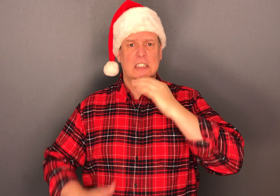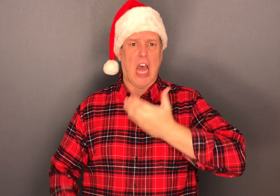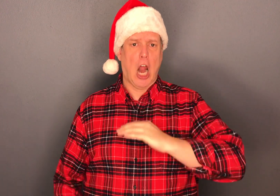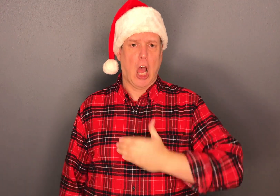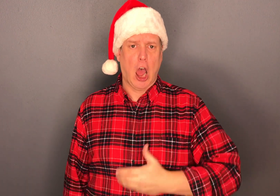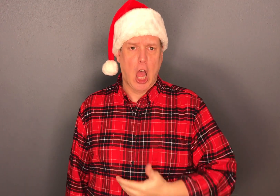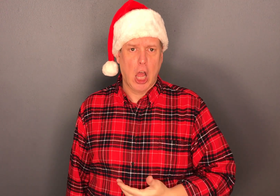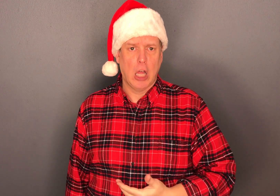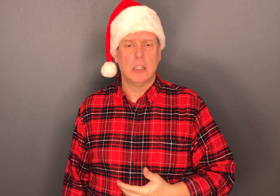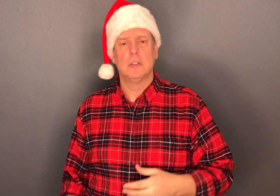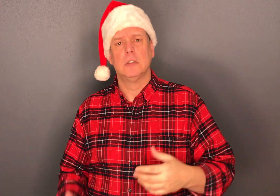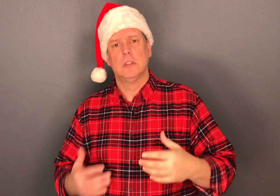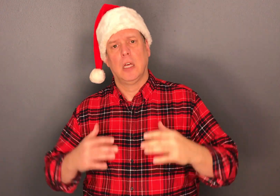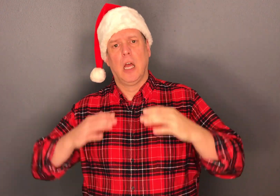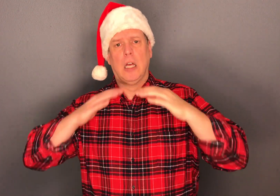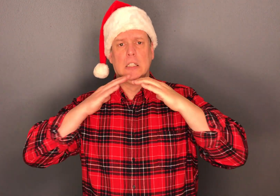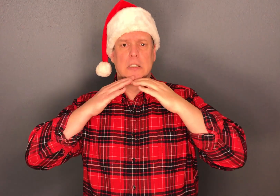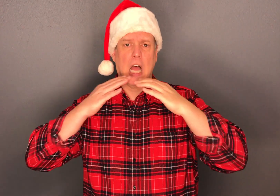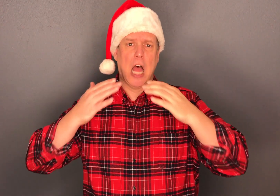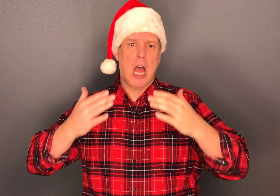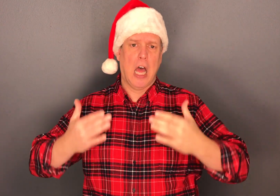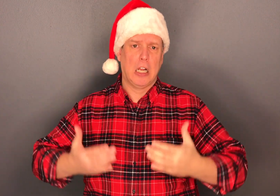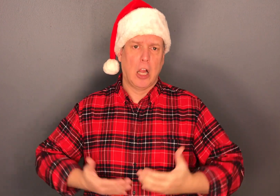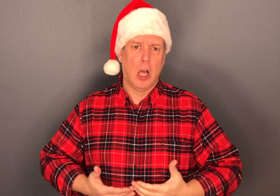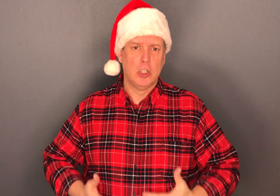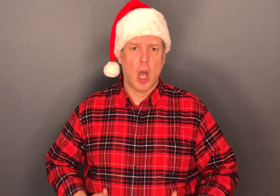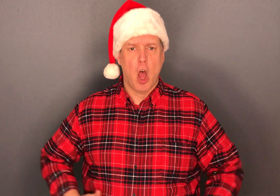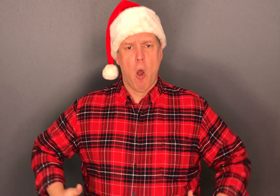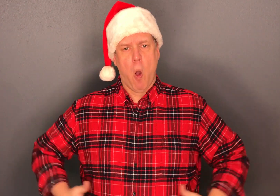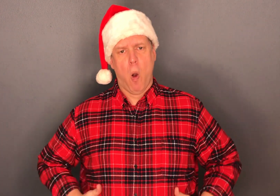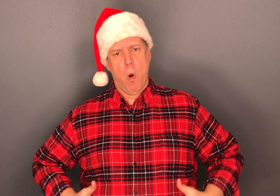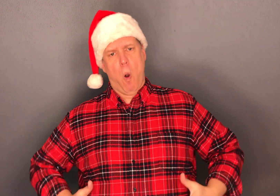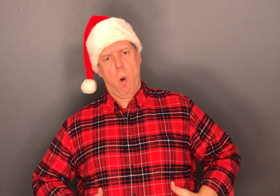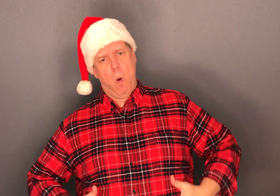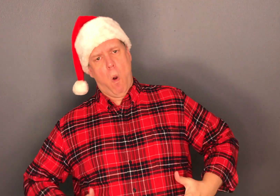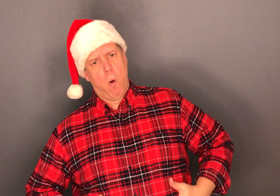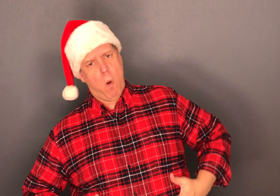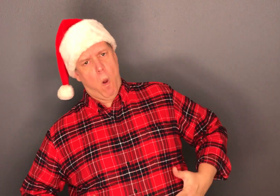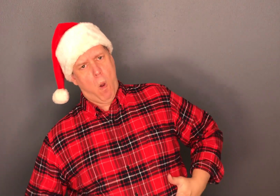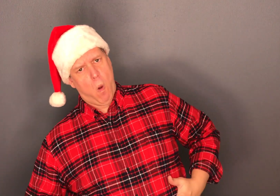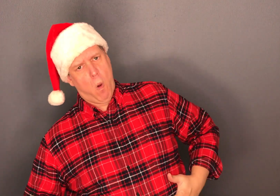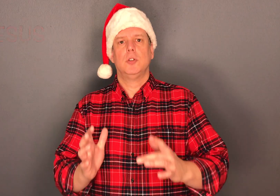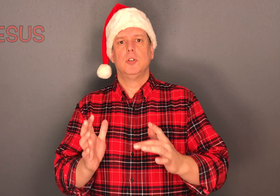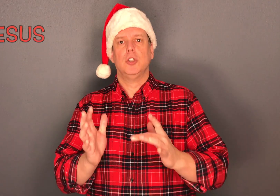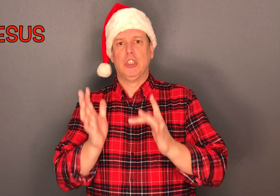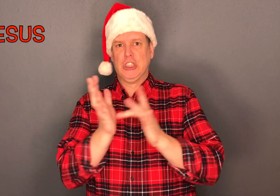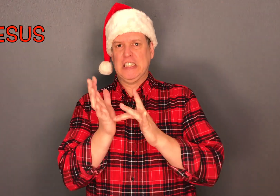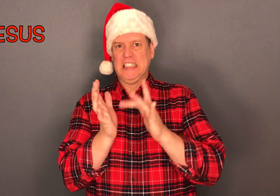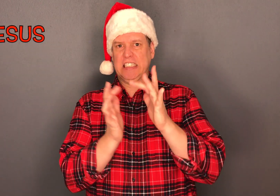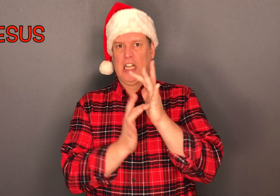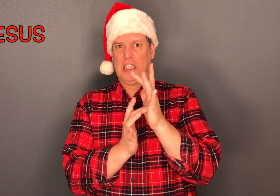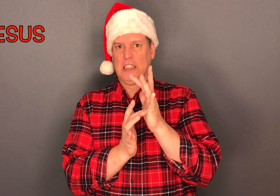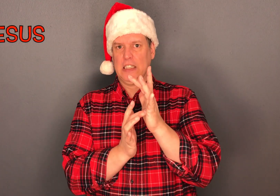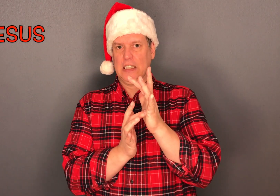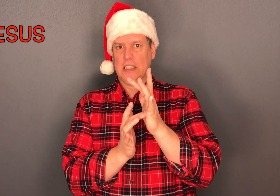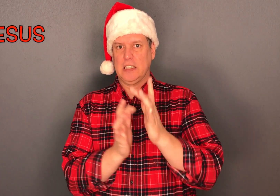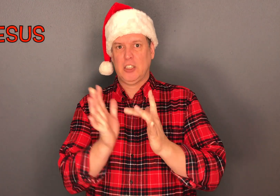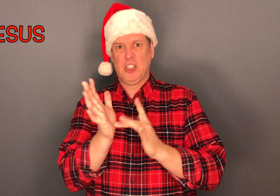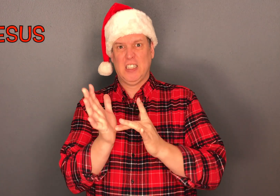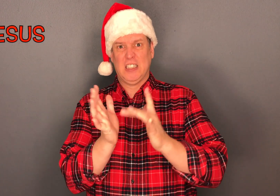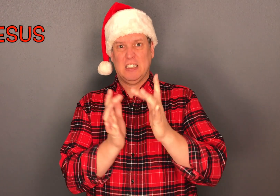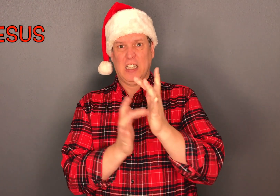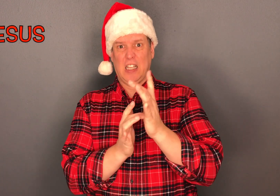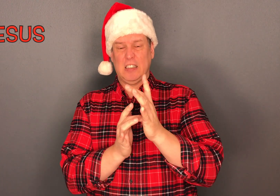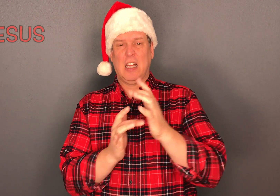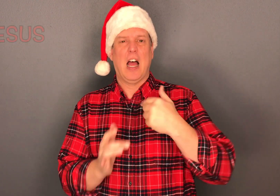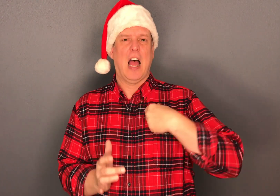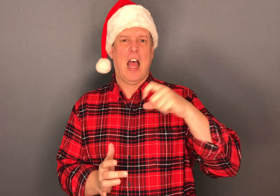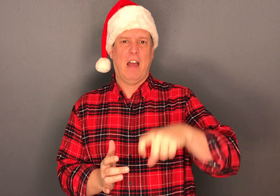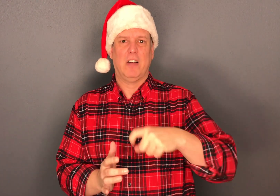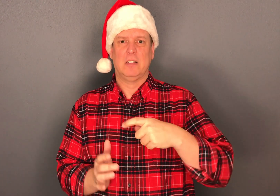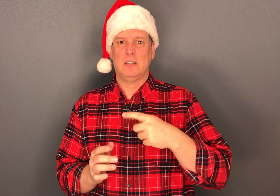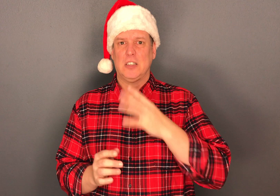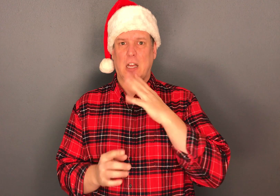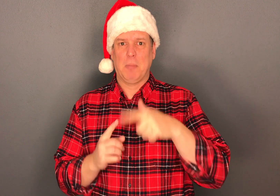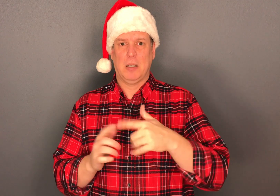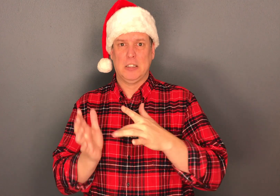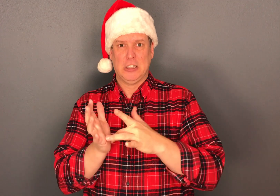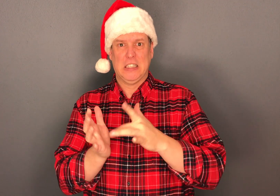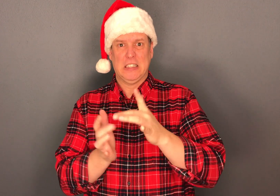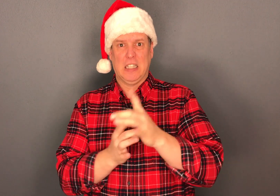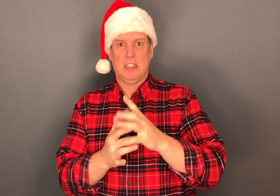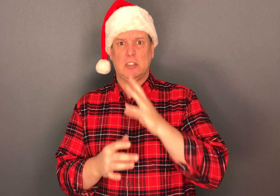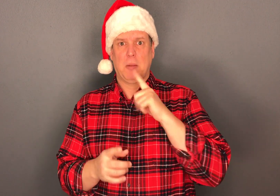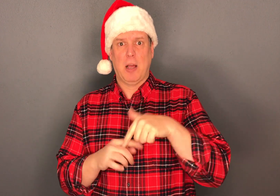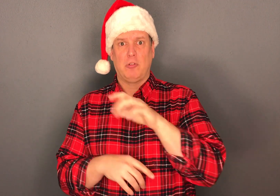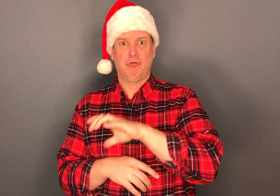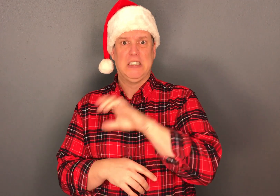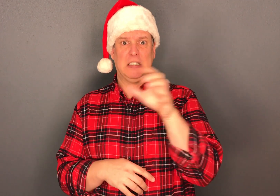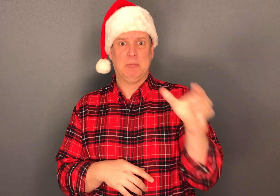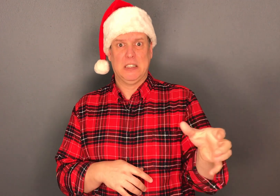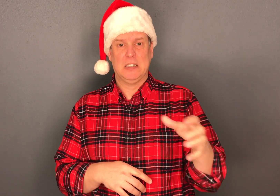that I've seen oh ho ho ho I felt I needed to talk about Jesus if we're